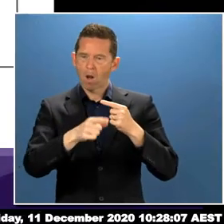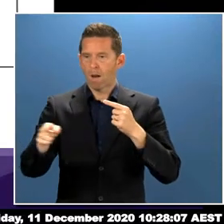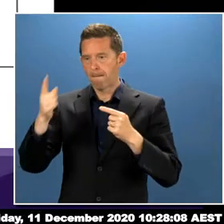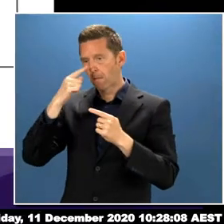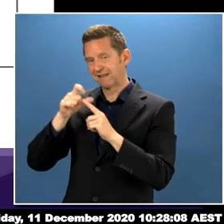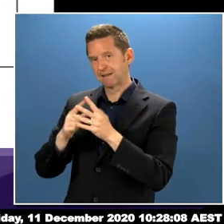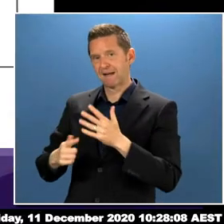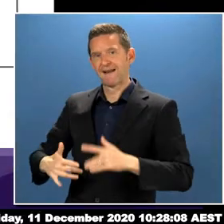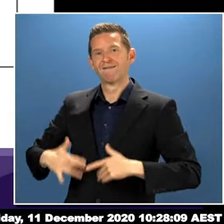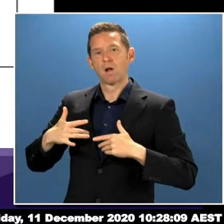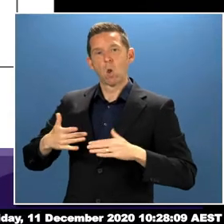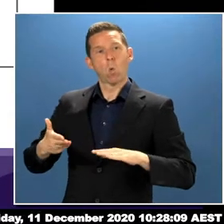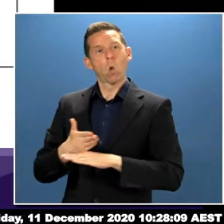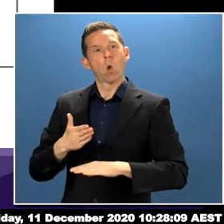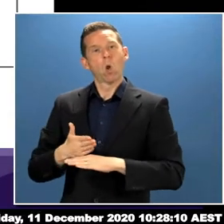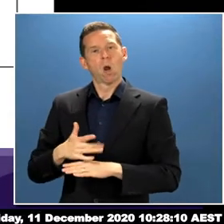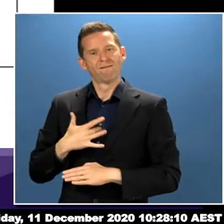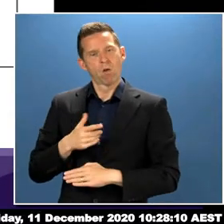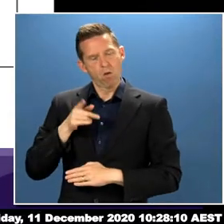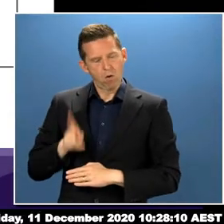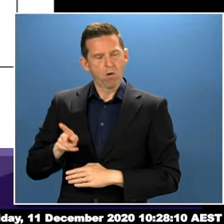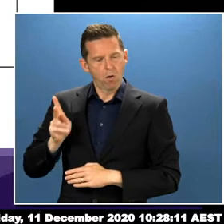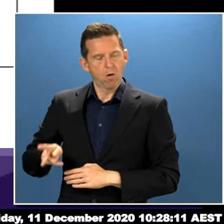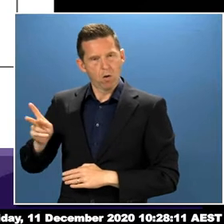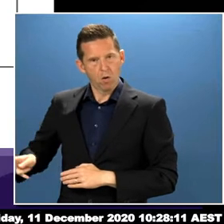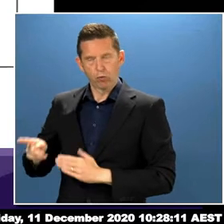that feeling of being discriminated against or stigmatised.